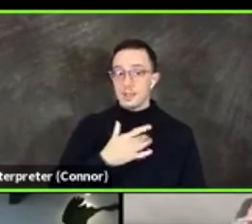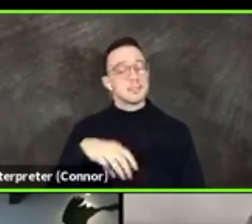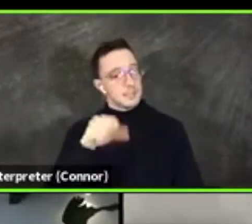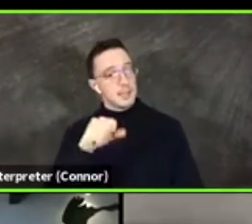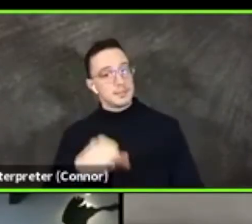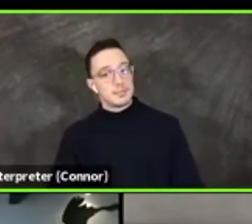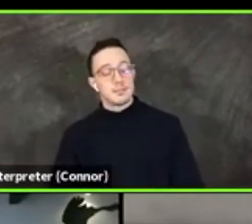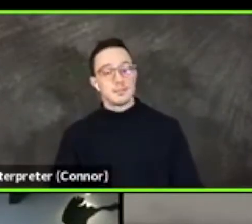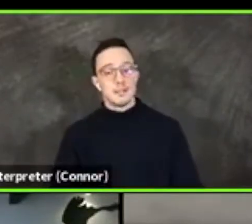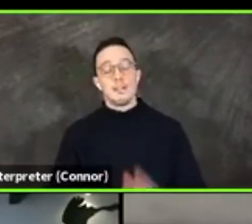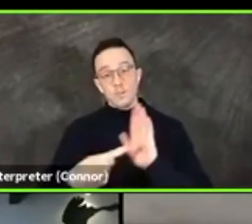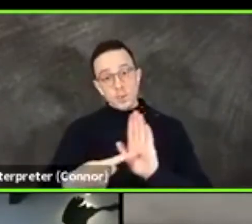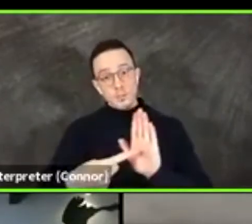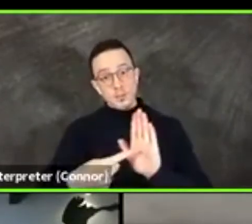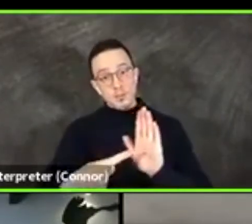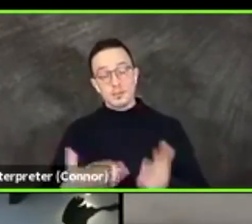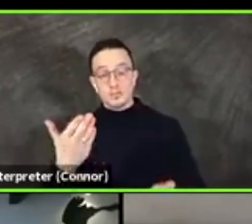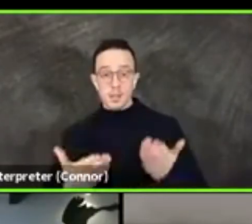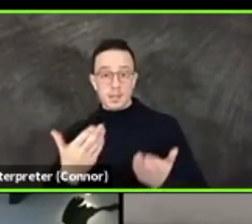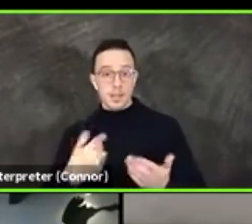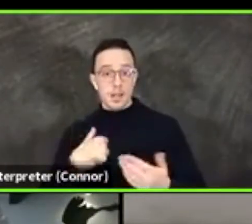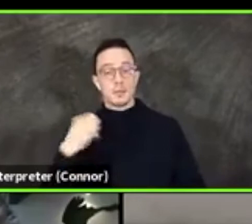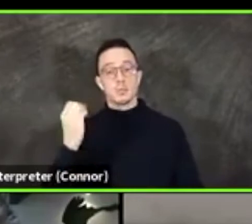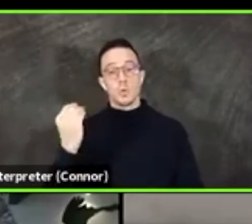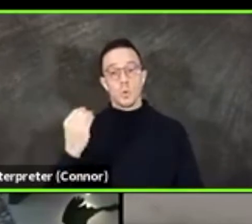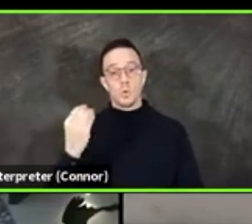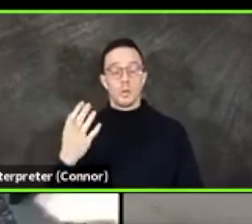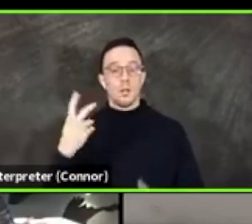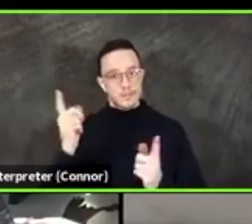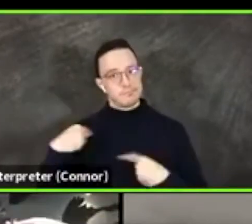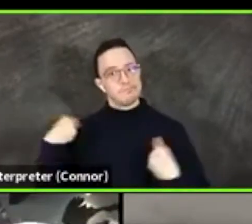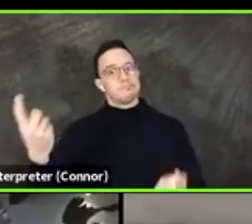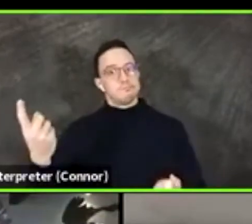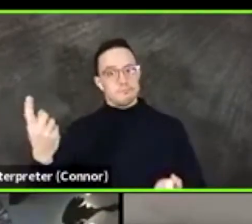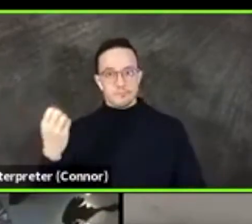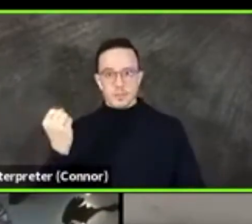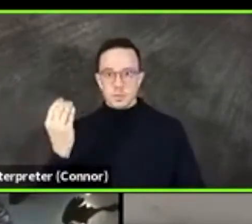WHERE FOR EXAMPLE, MAYBE, I -- HAVE BEEN SO